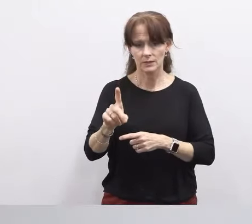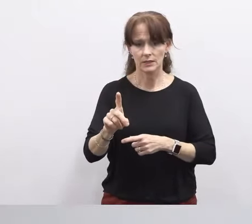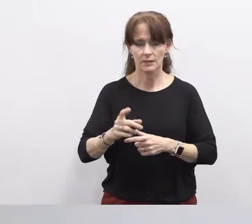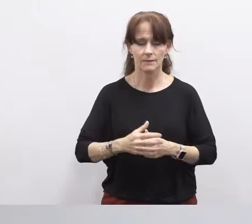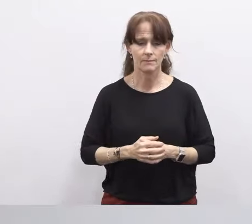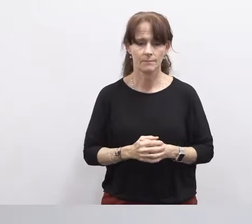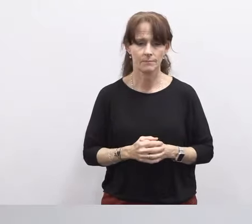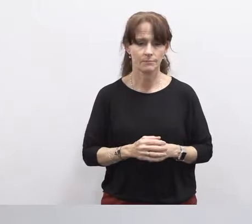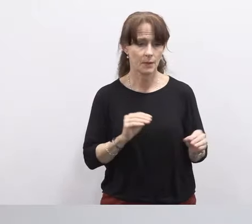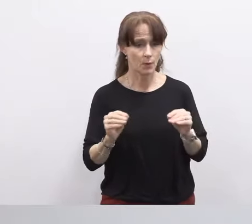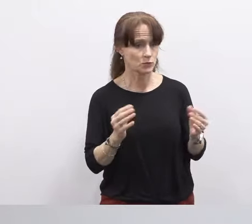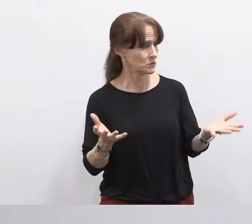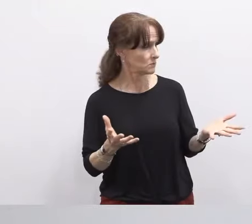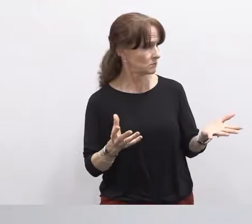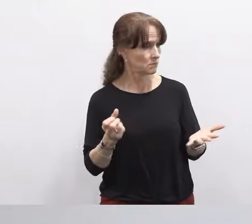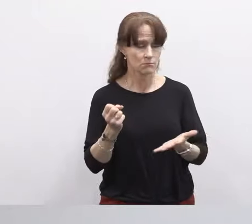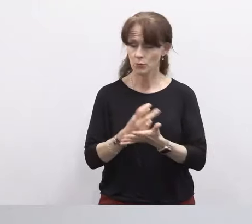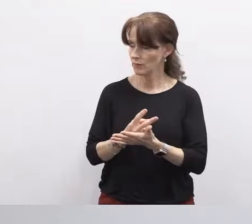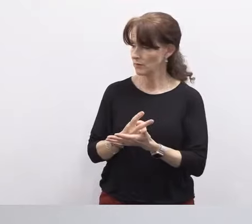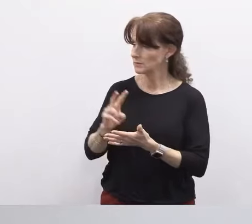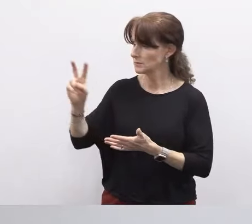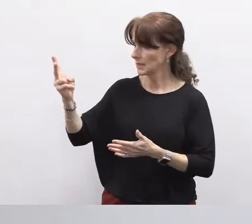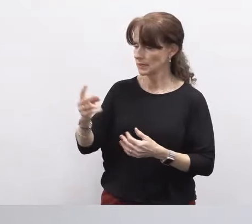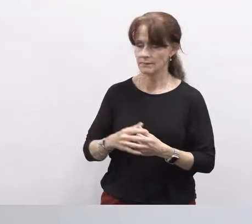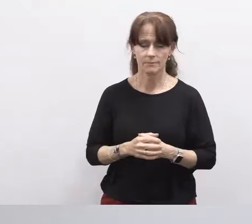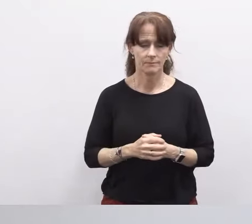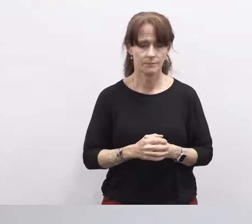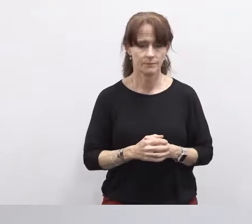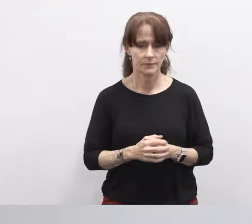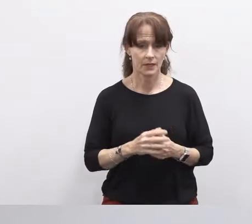Do we have a motion? Move approval. Second. Any discussion?